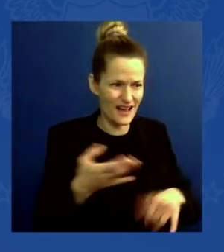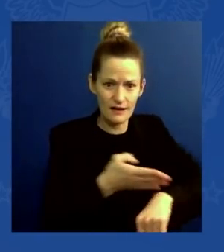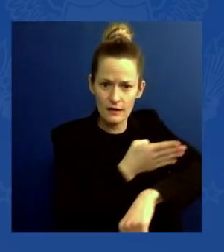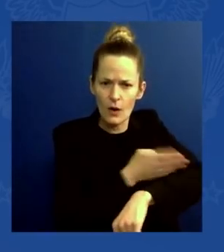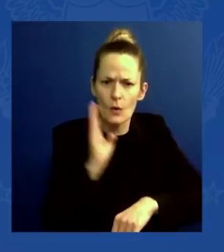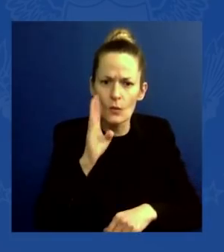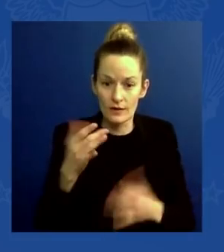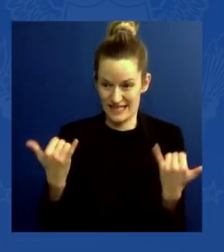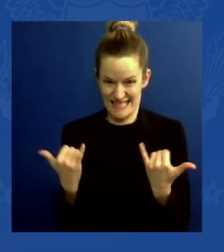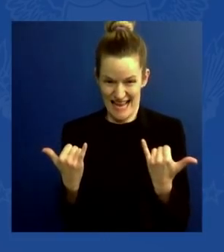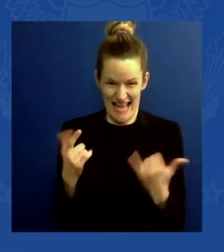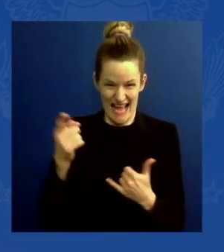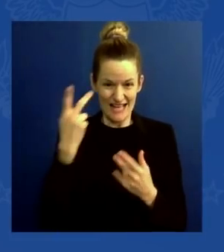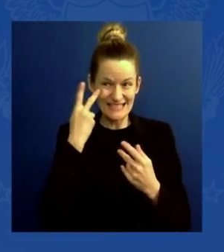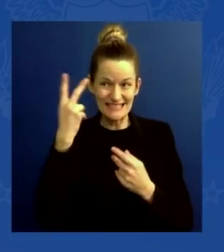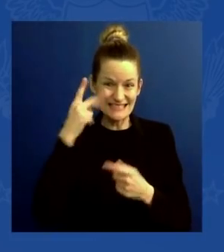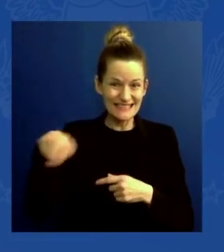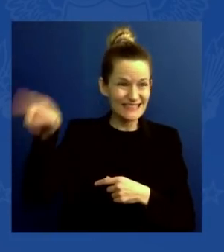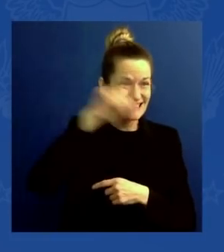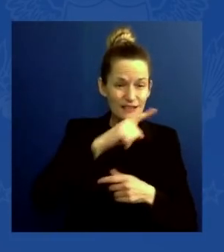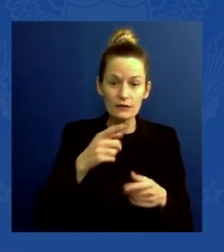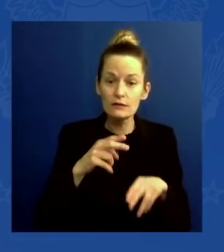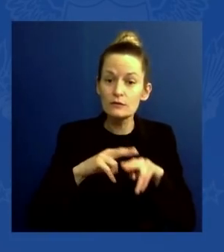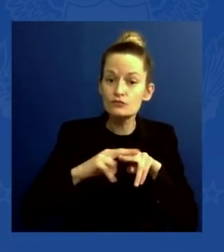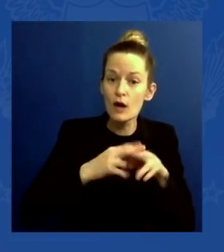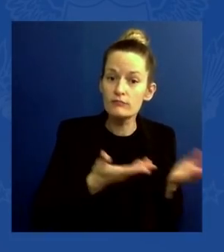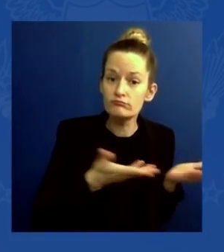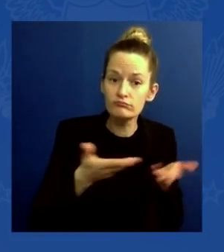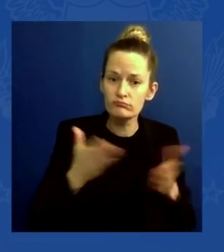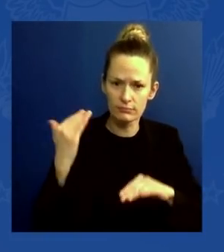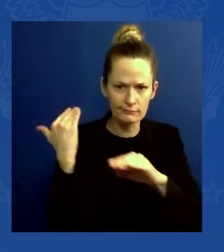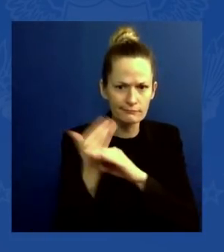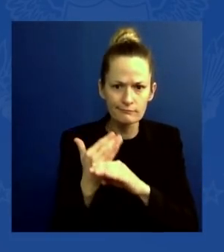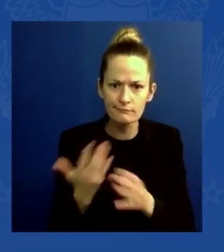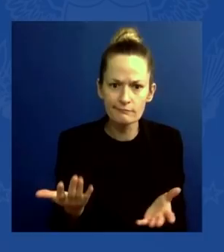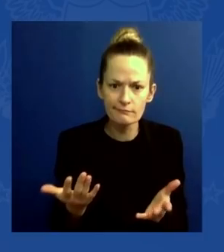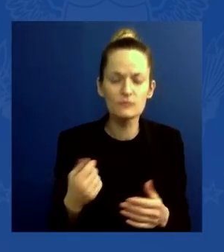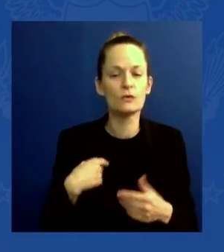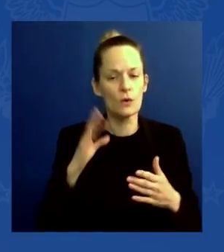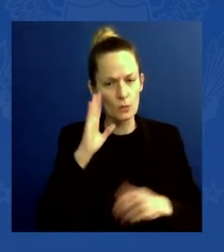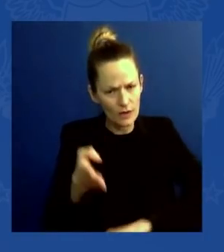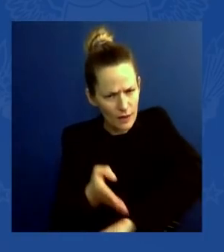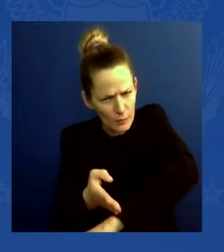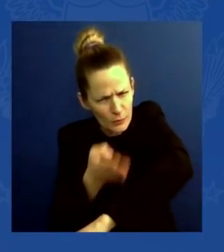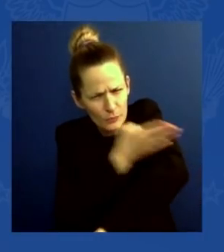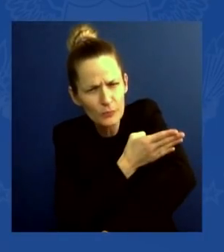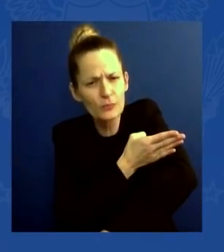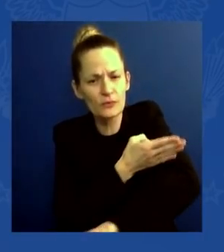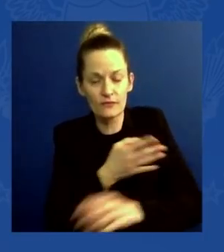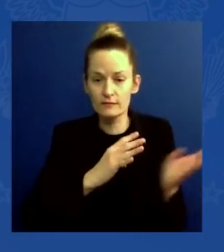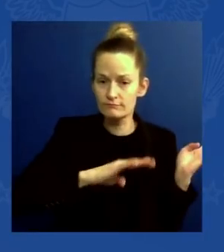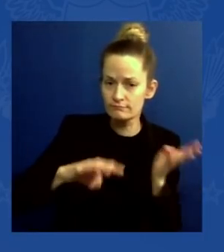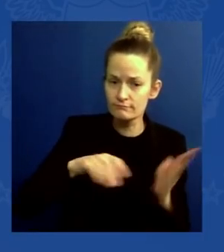to get goods to market more quickly and reduce supply chains' bottlenecks and now -- and now and for decades to come.